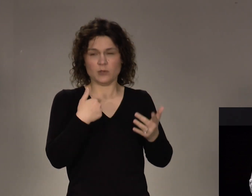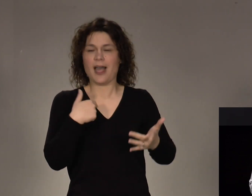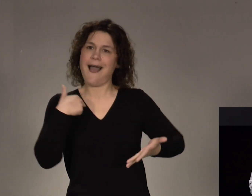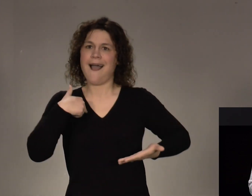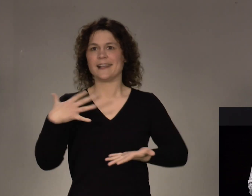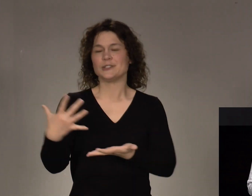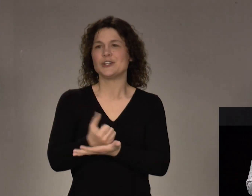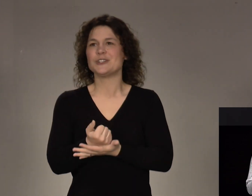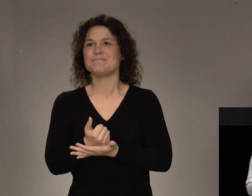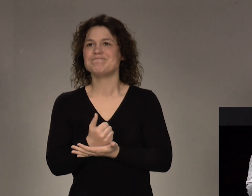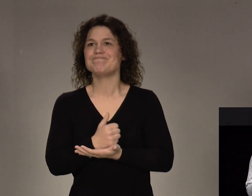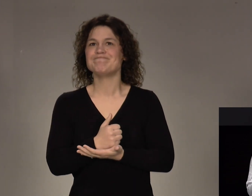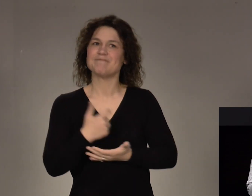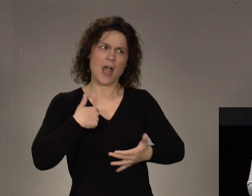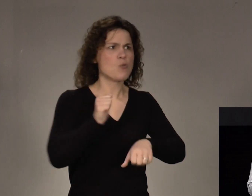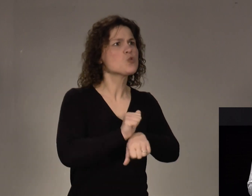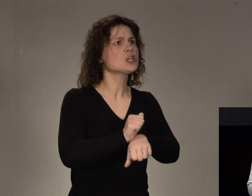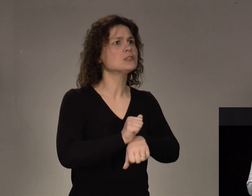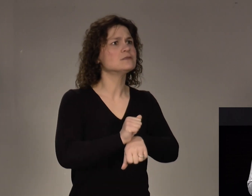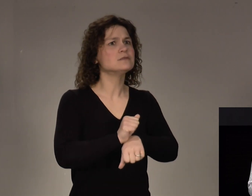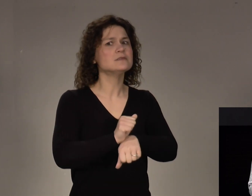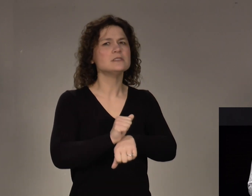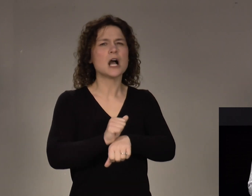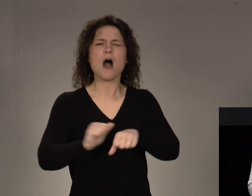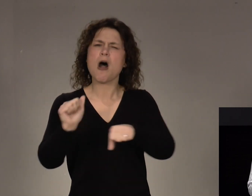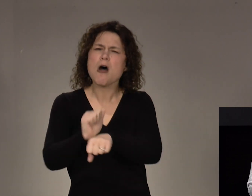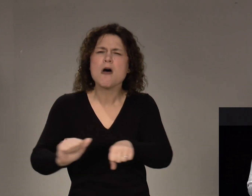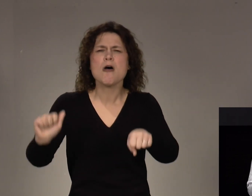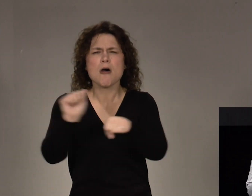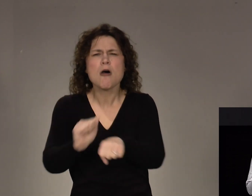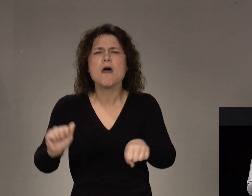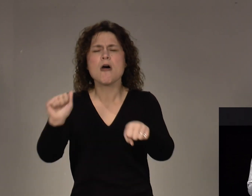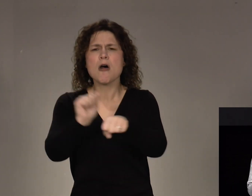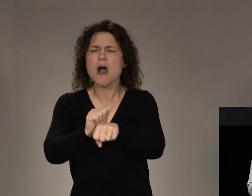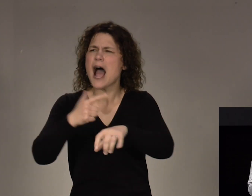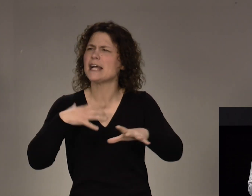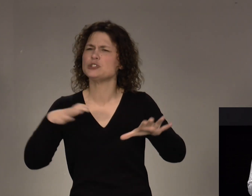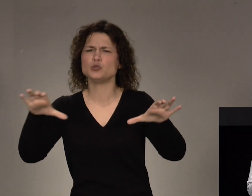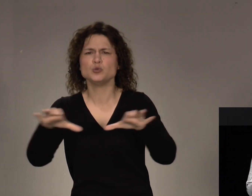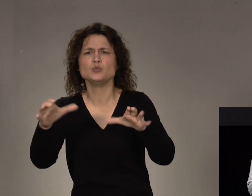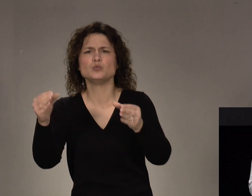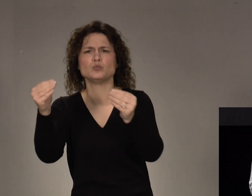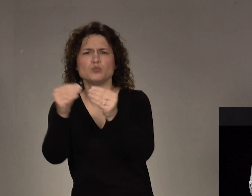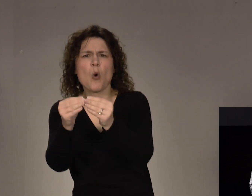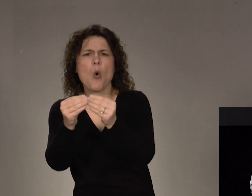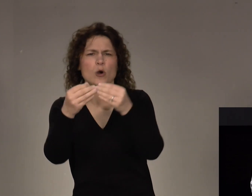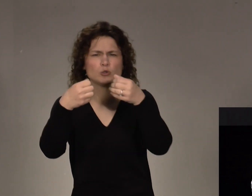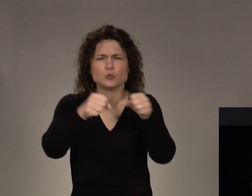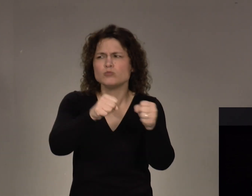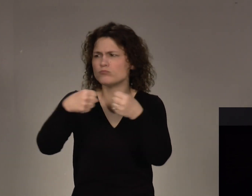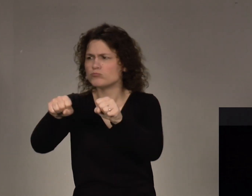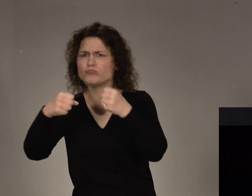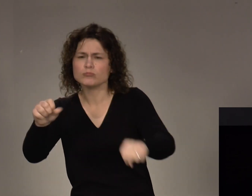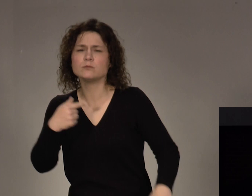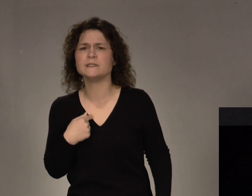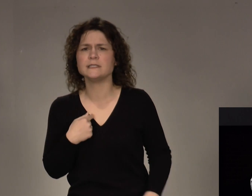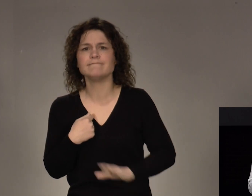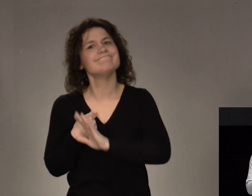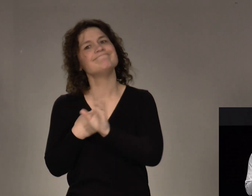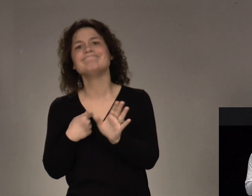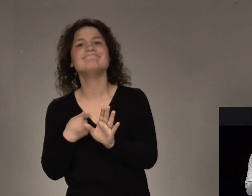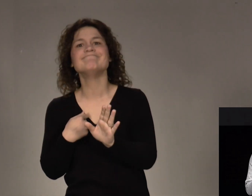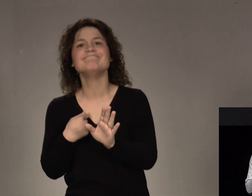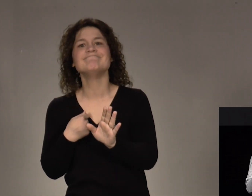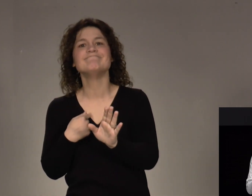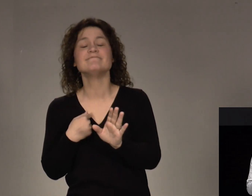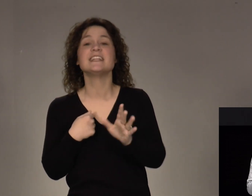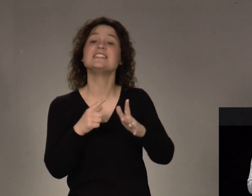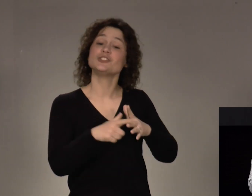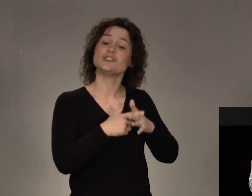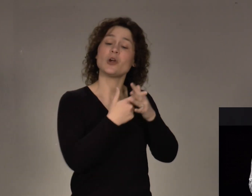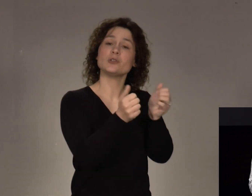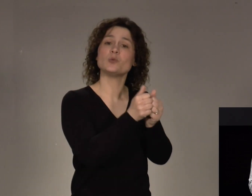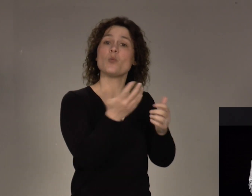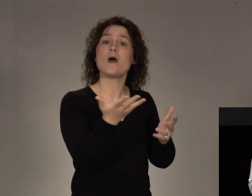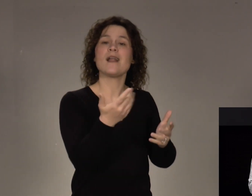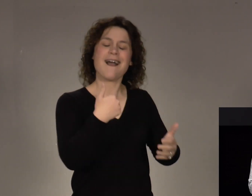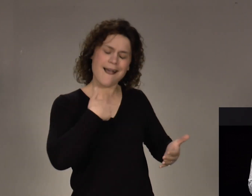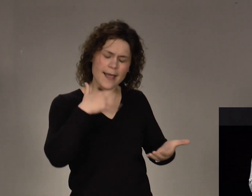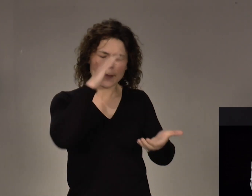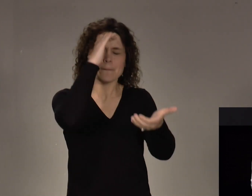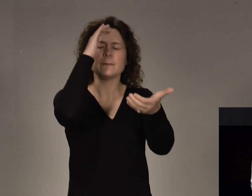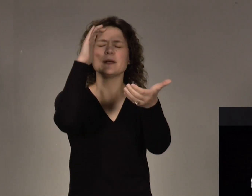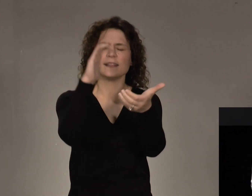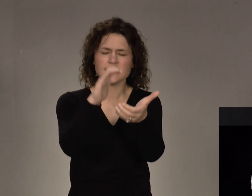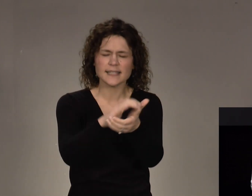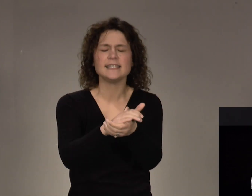I work. I labor. I do more. I try harder." Rather it begins with "I believe." I believe.